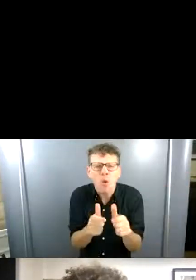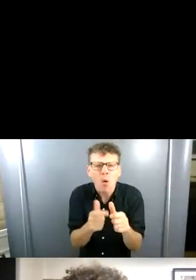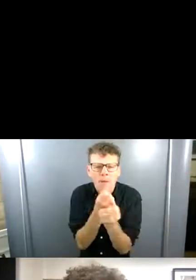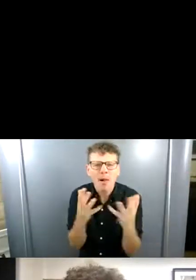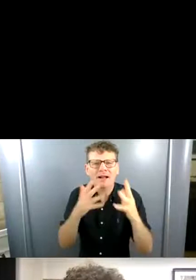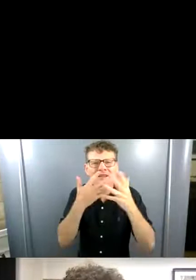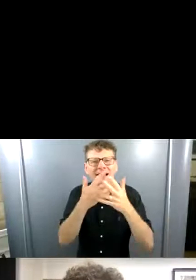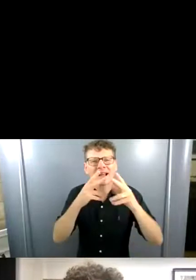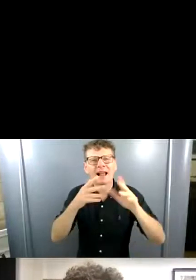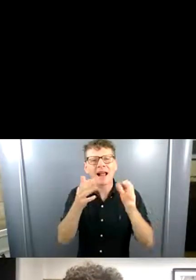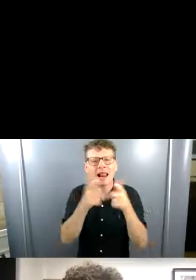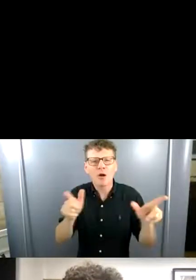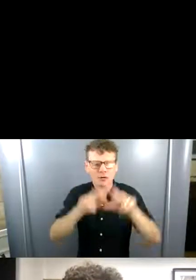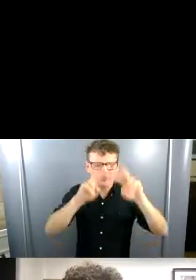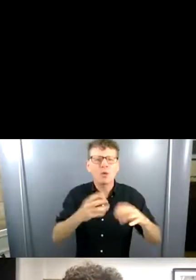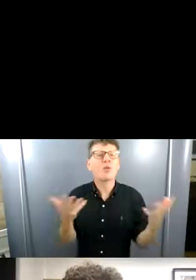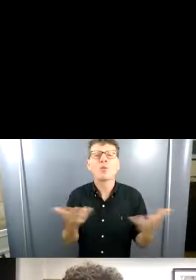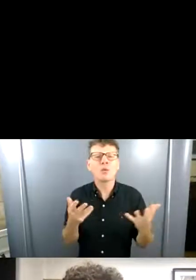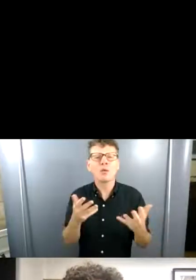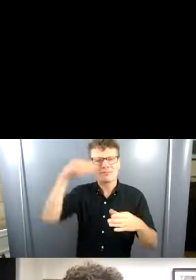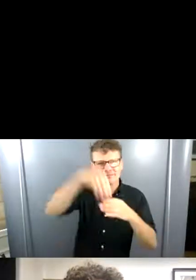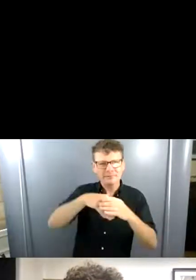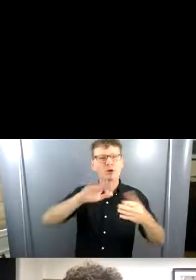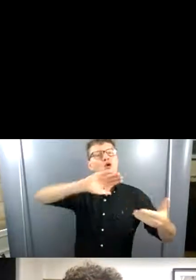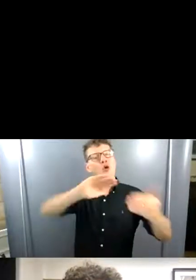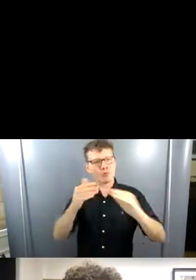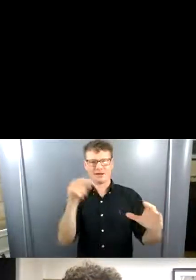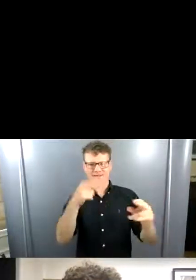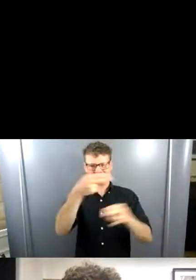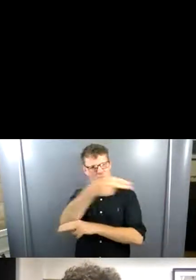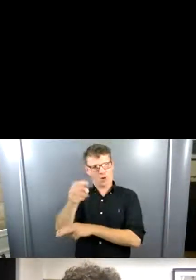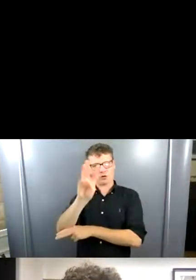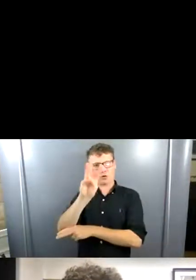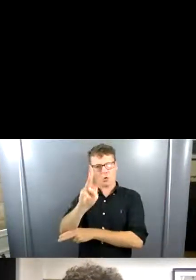at Warruwi which is a community I’ve worked with on smallscale multilingualism